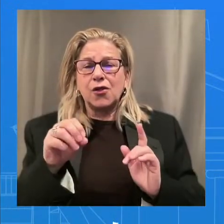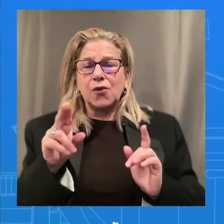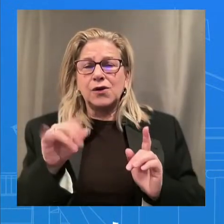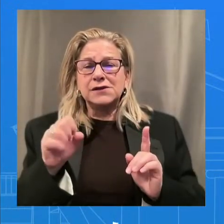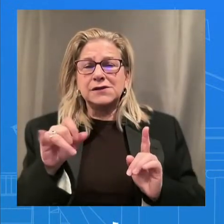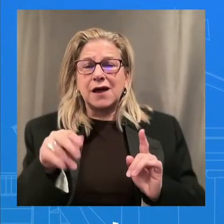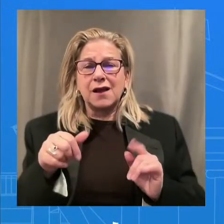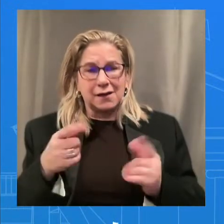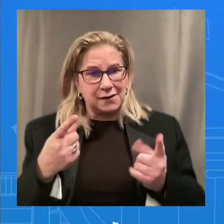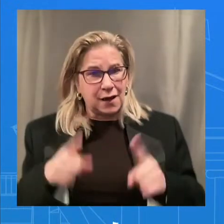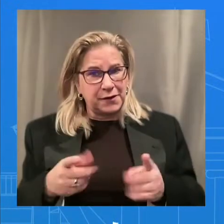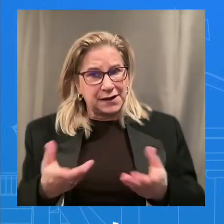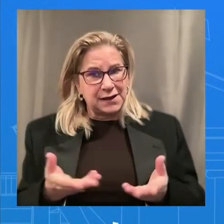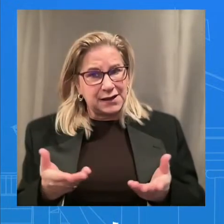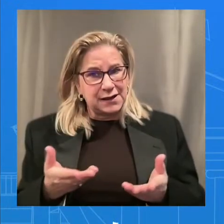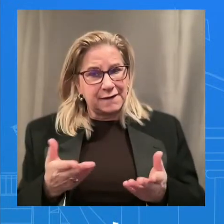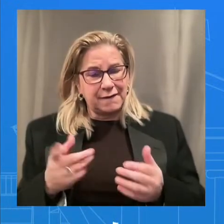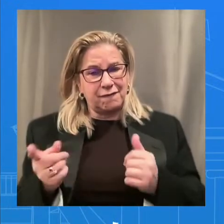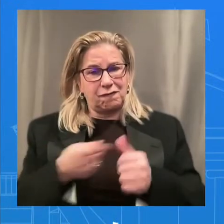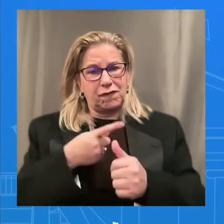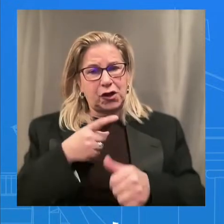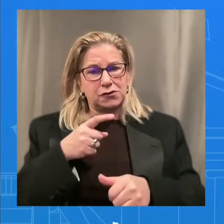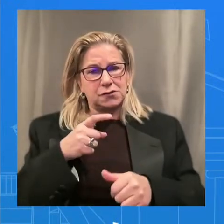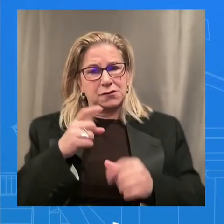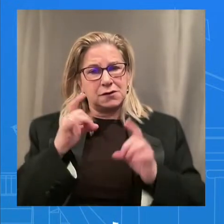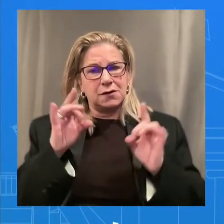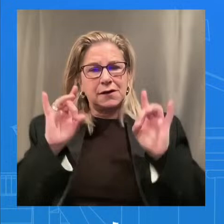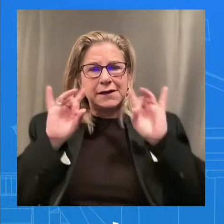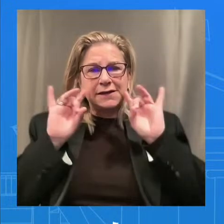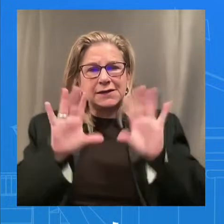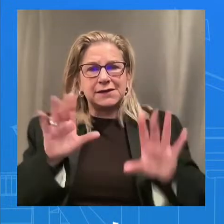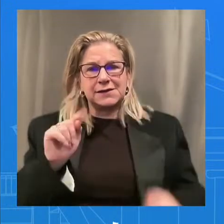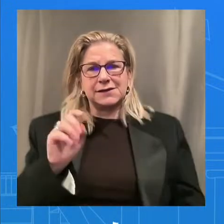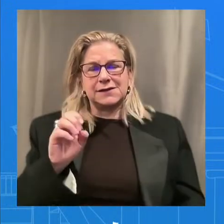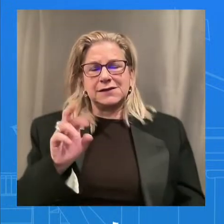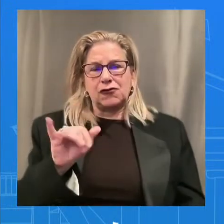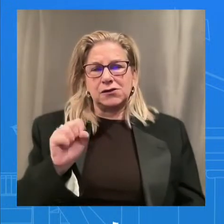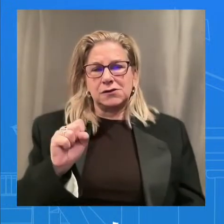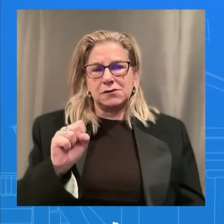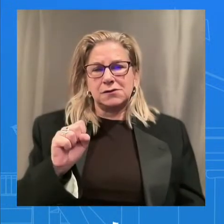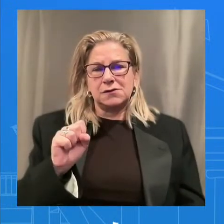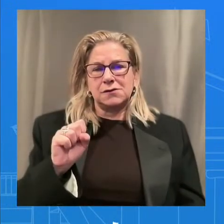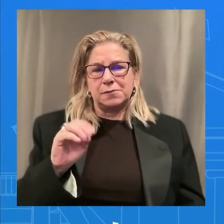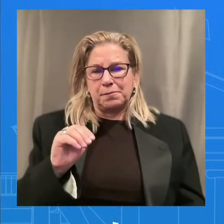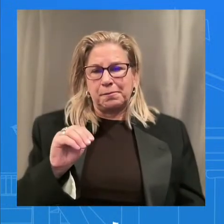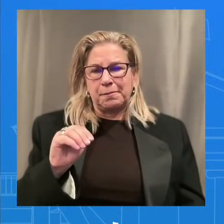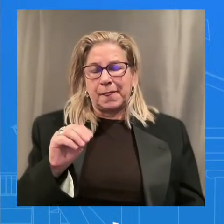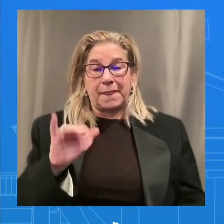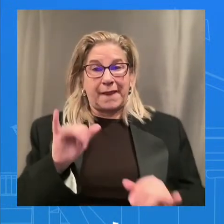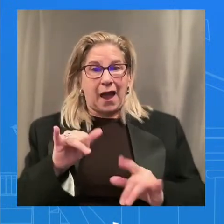that has happened on American soil. It was not connected to Afghanistan, as far as we know. It was connected to inspiration from ISIS.